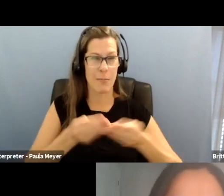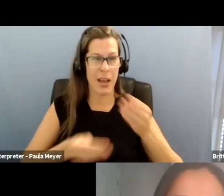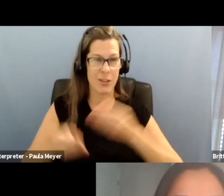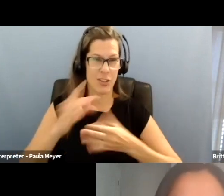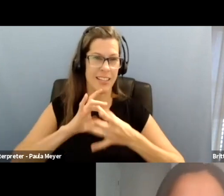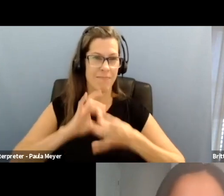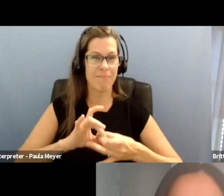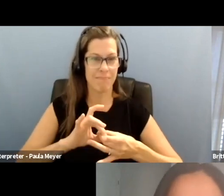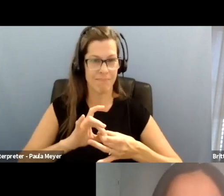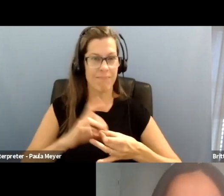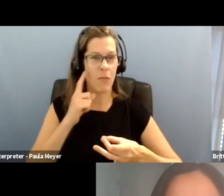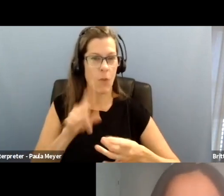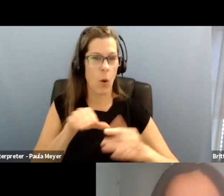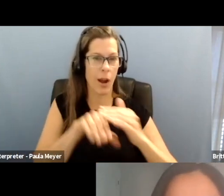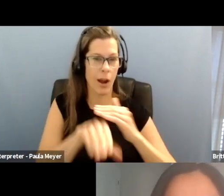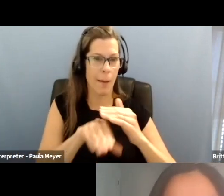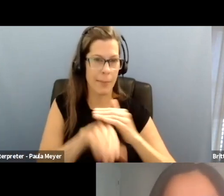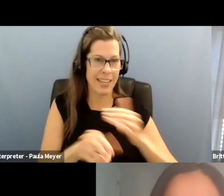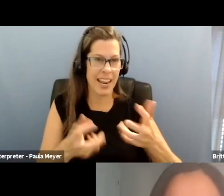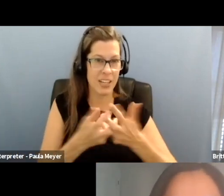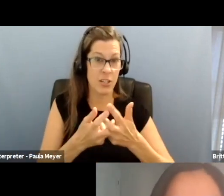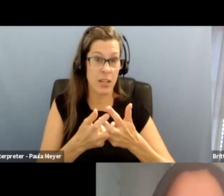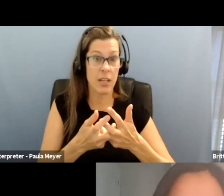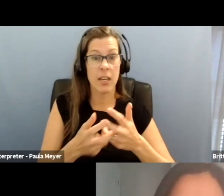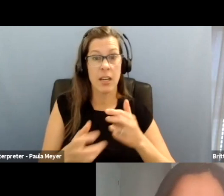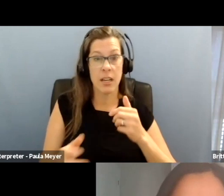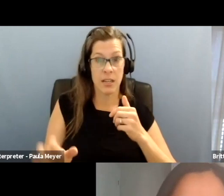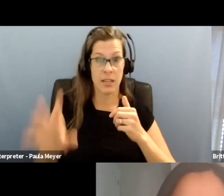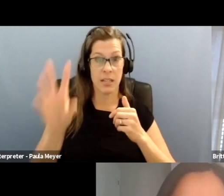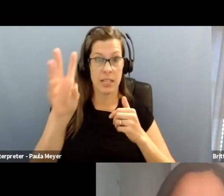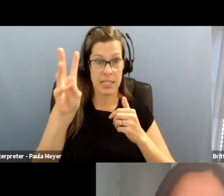For the combination, we budget anywhere from $65 to $85